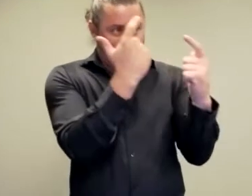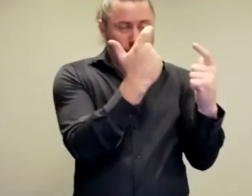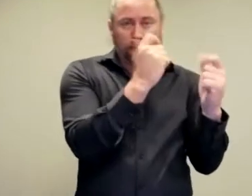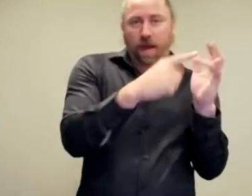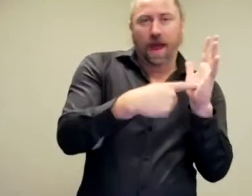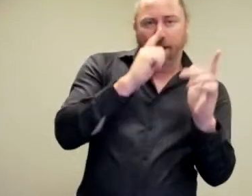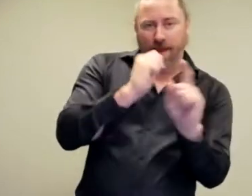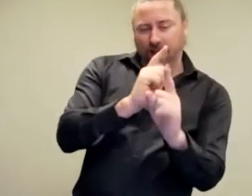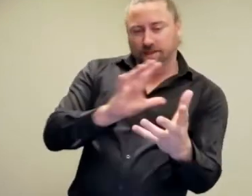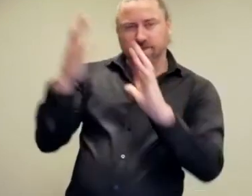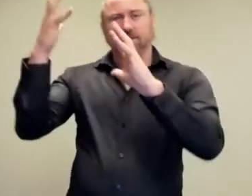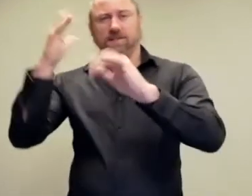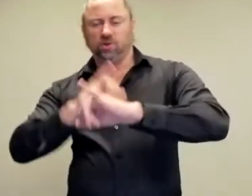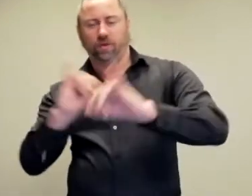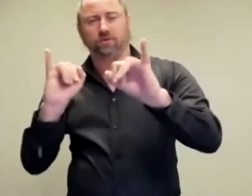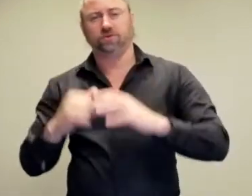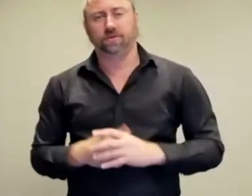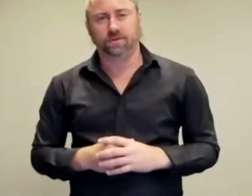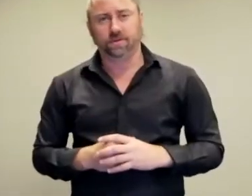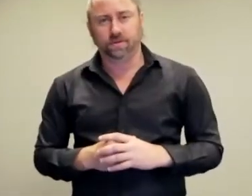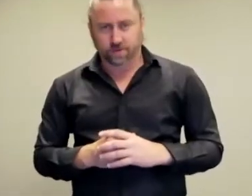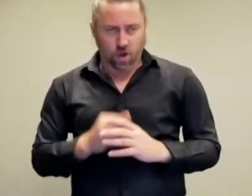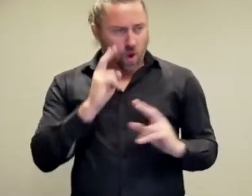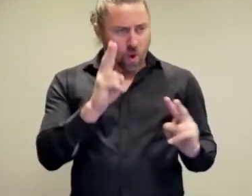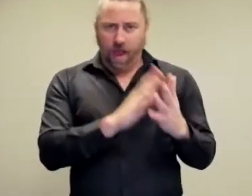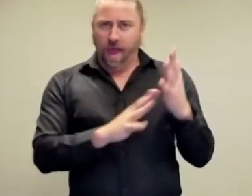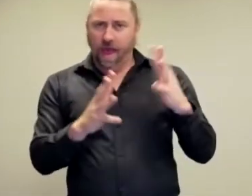In viewing them one anticipates the event of their passing out of being.